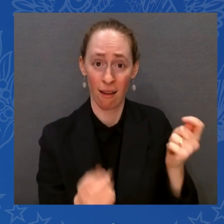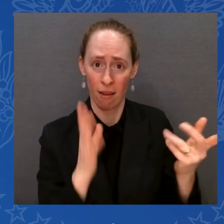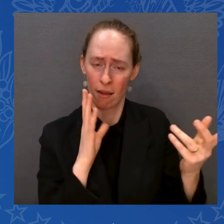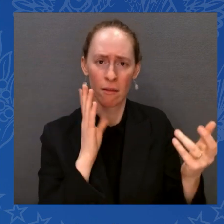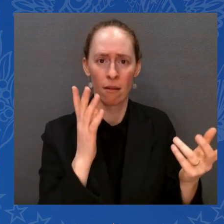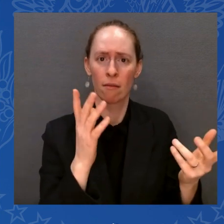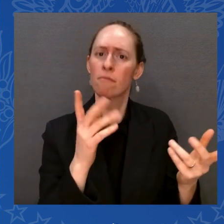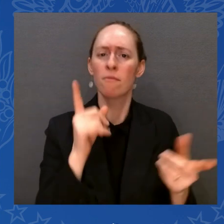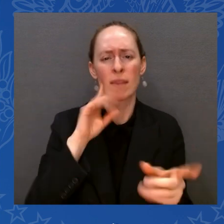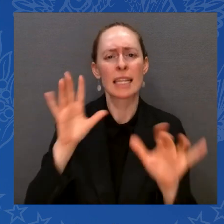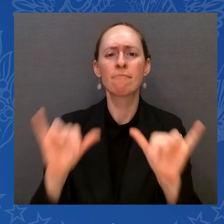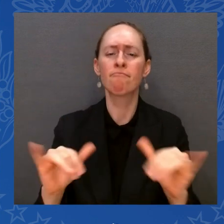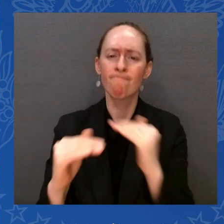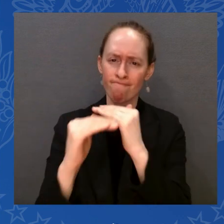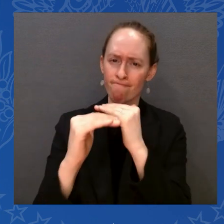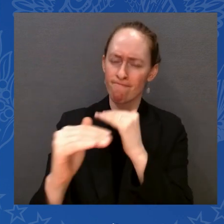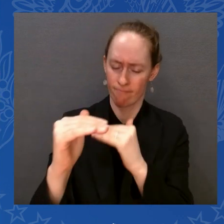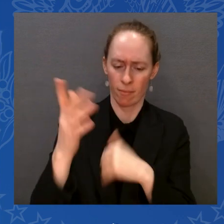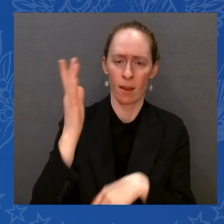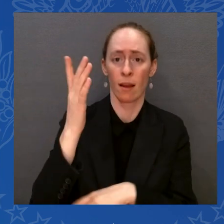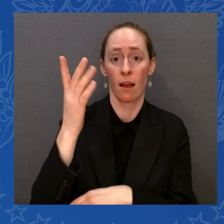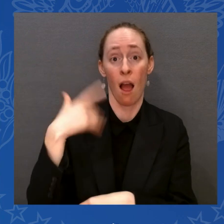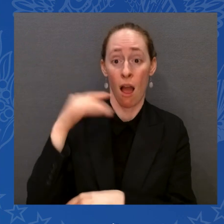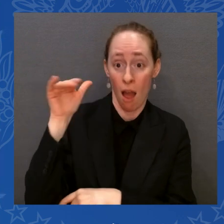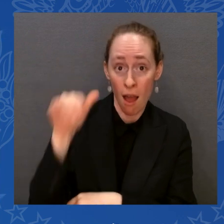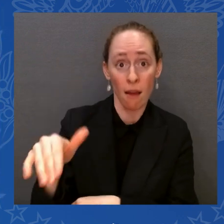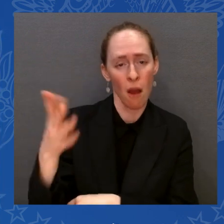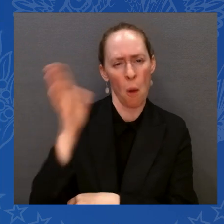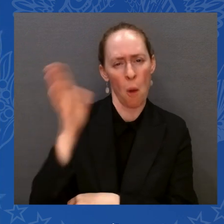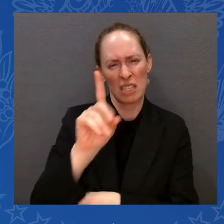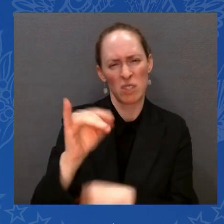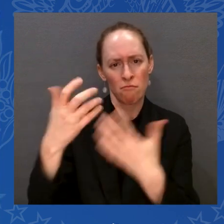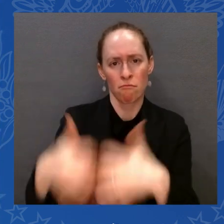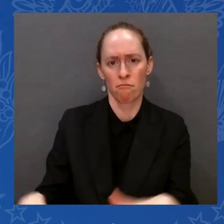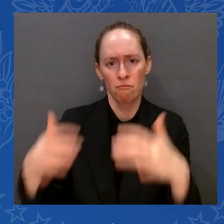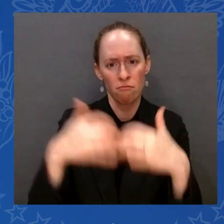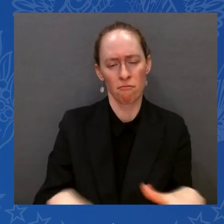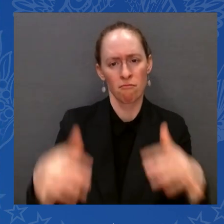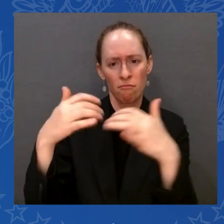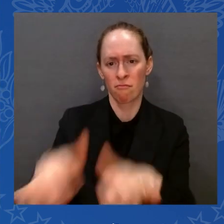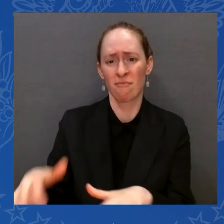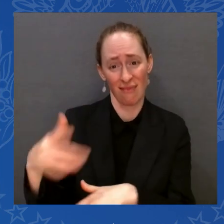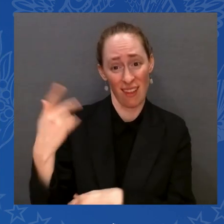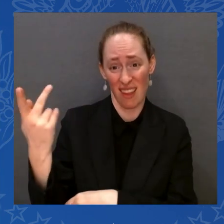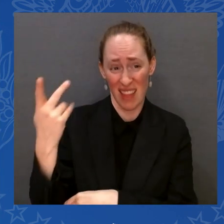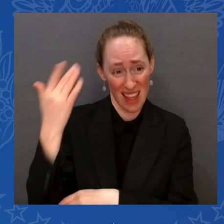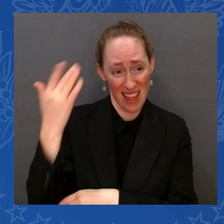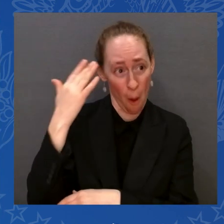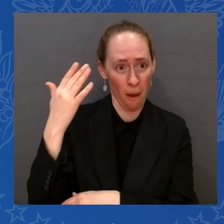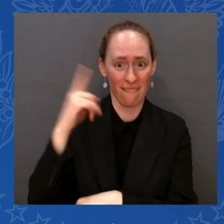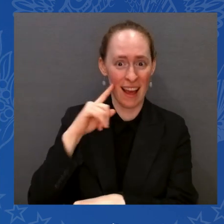And we've been working together since he was 12 years old. No, I'm only joking. But, you know, every time I have a problem in Delaware,